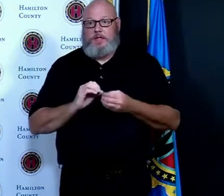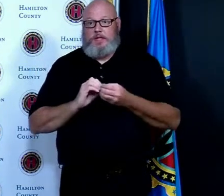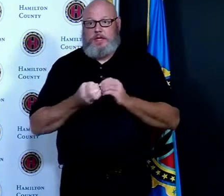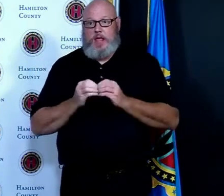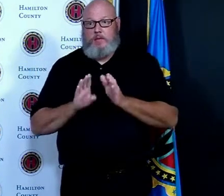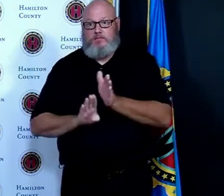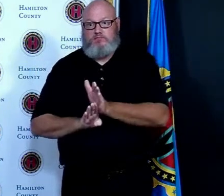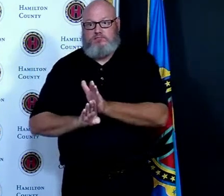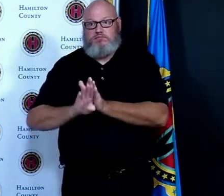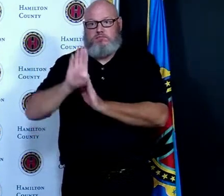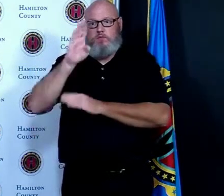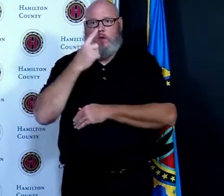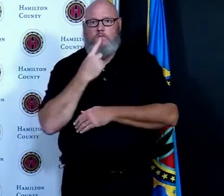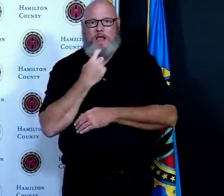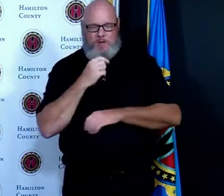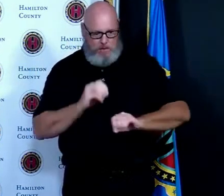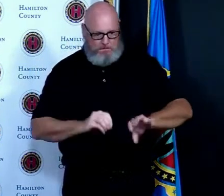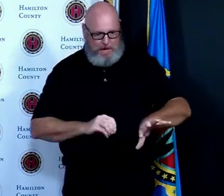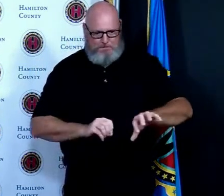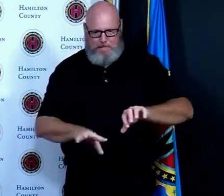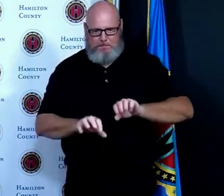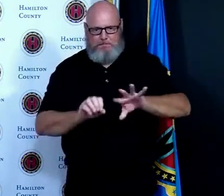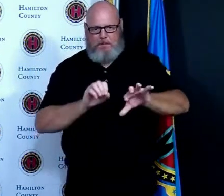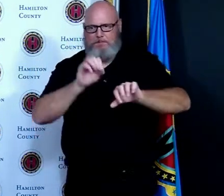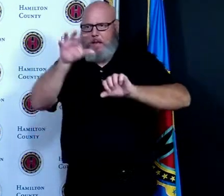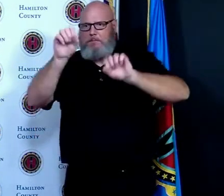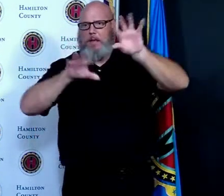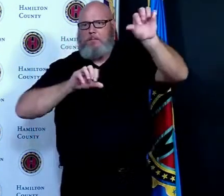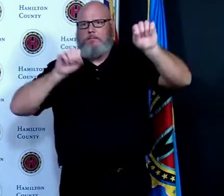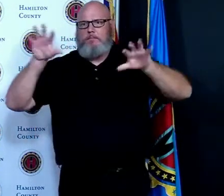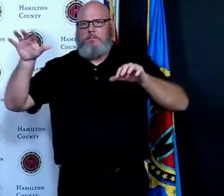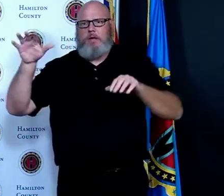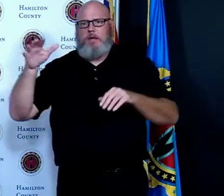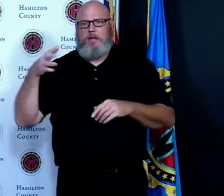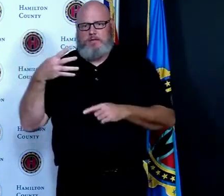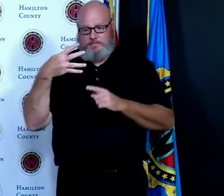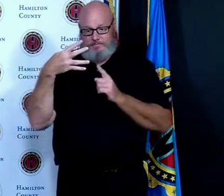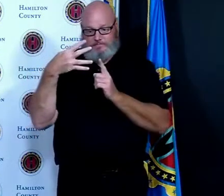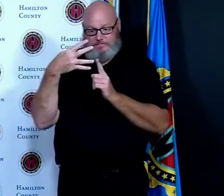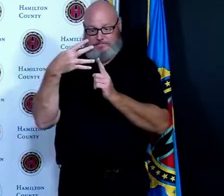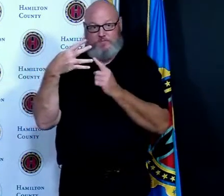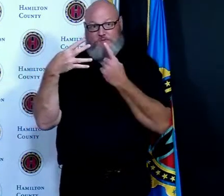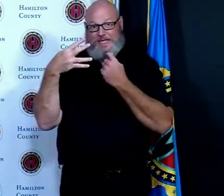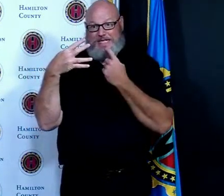are in the red that's bad news right we're all moving up in positive cases whether it's rural